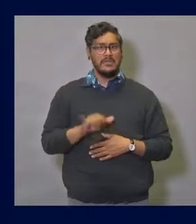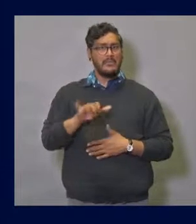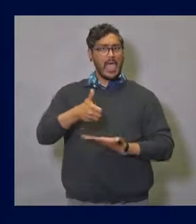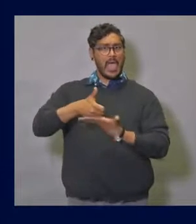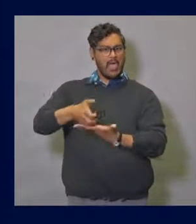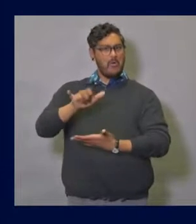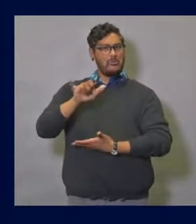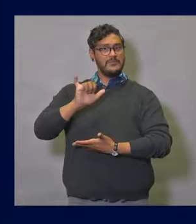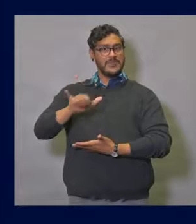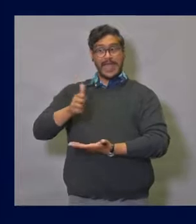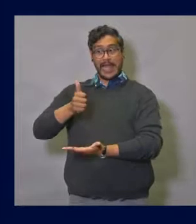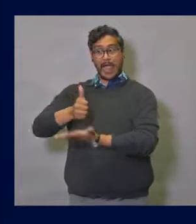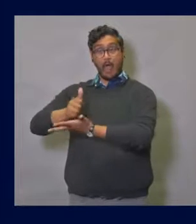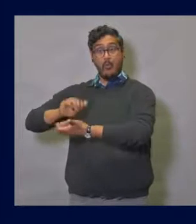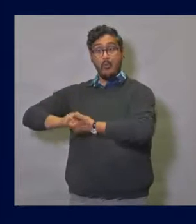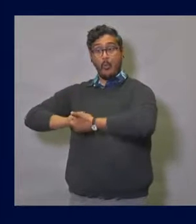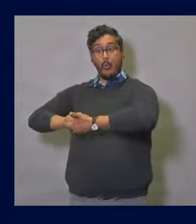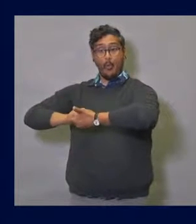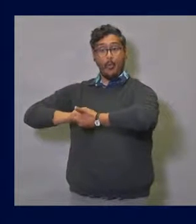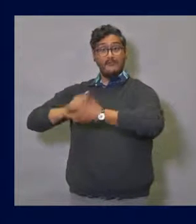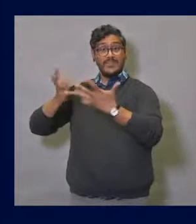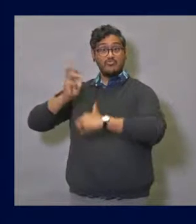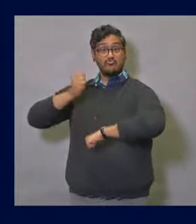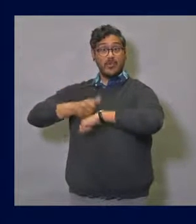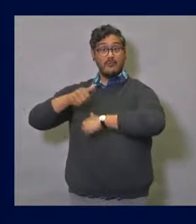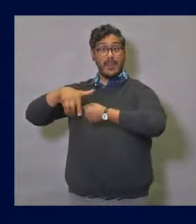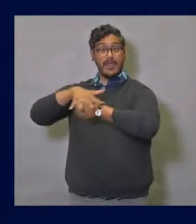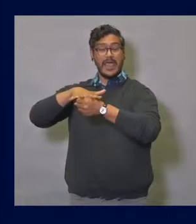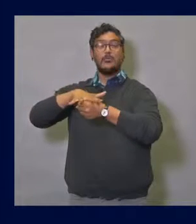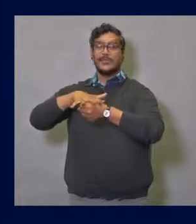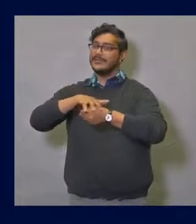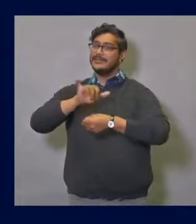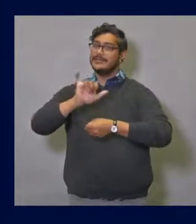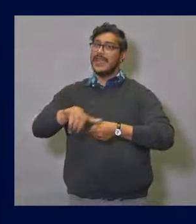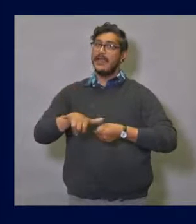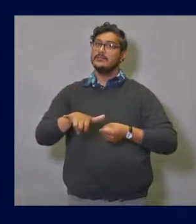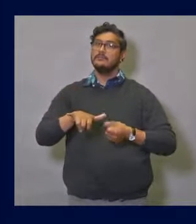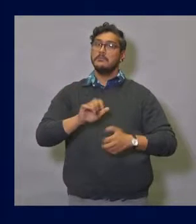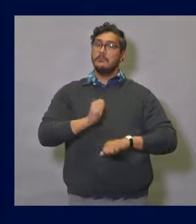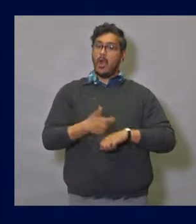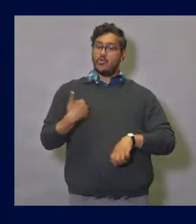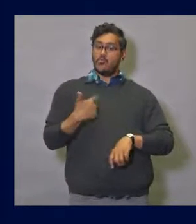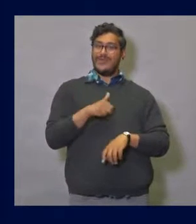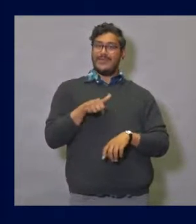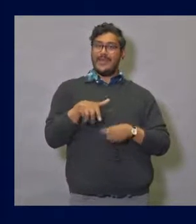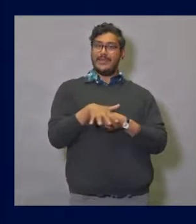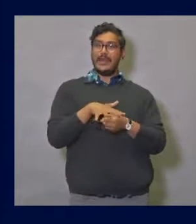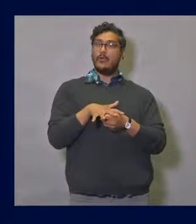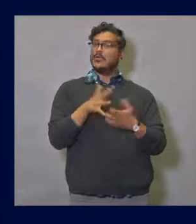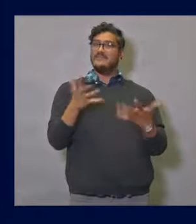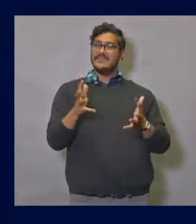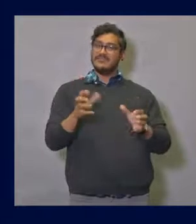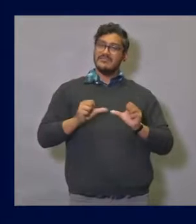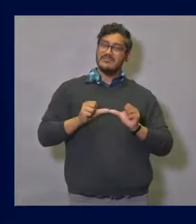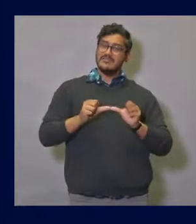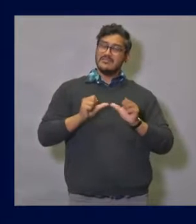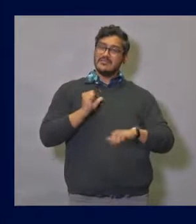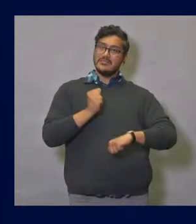MÁS IMPORTANTE ES AL PÚBLICO,